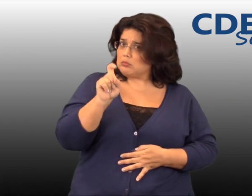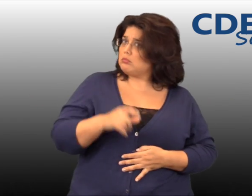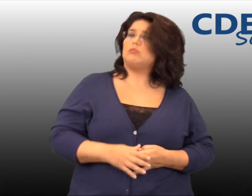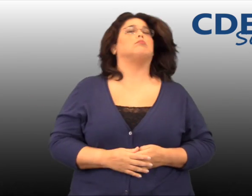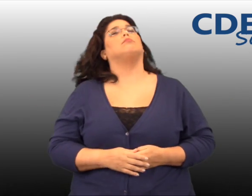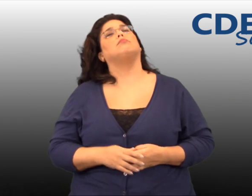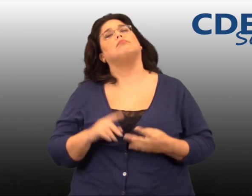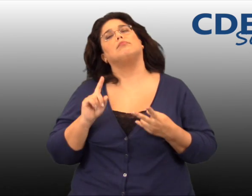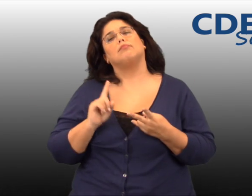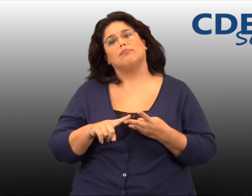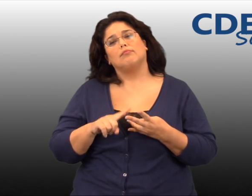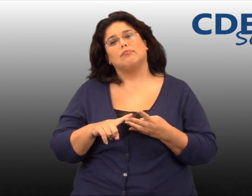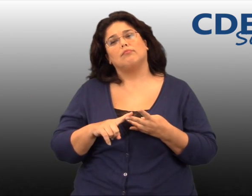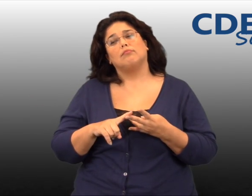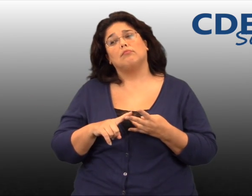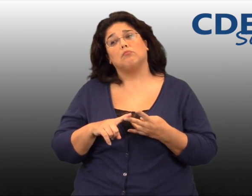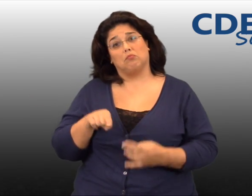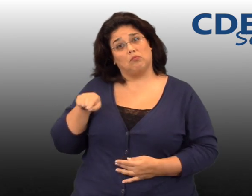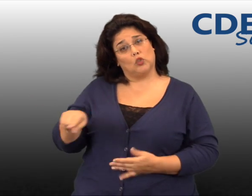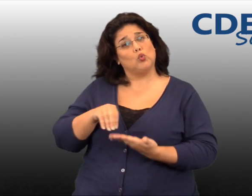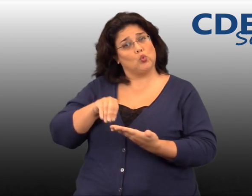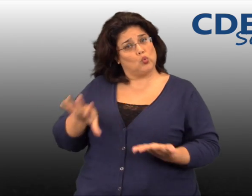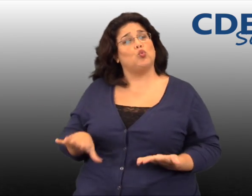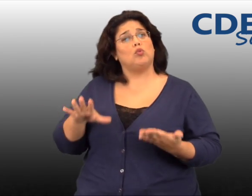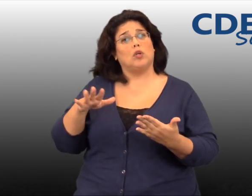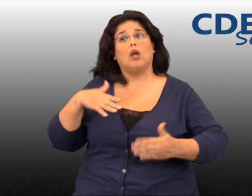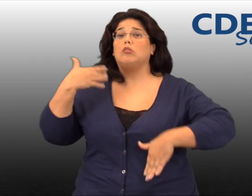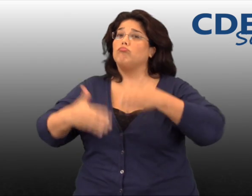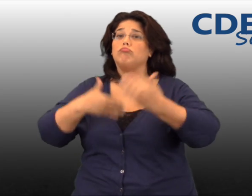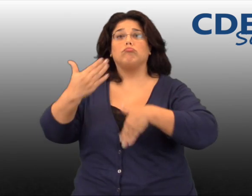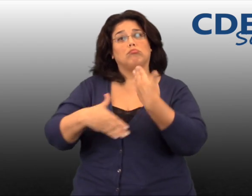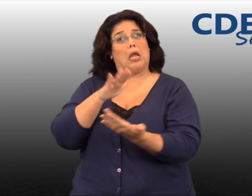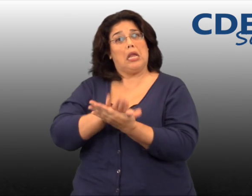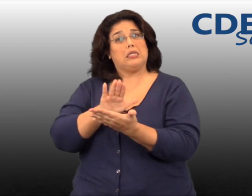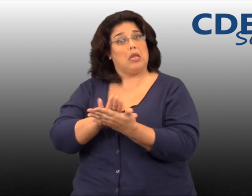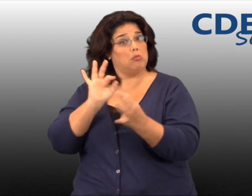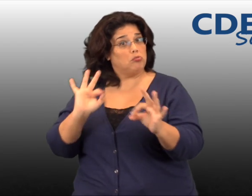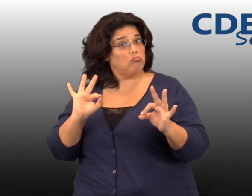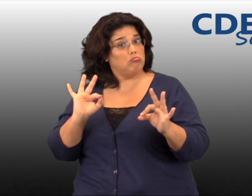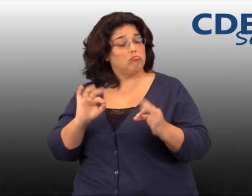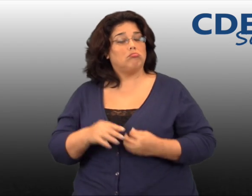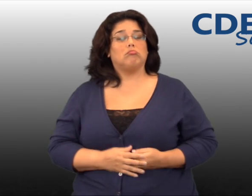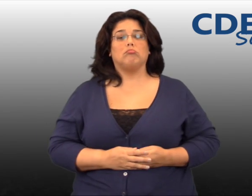• Is the student with a disability making progress in the